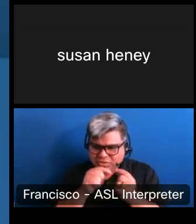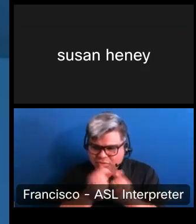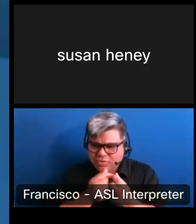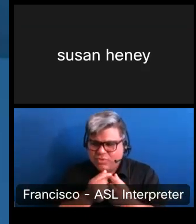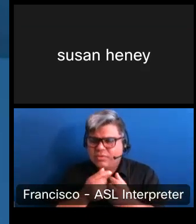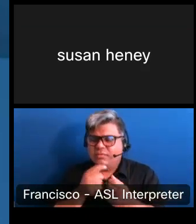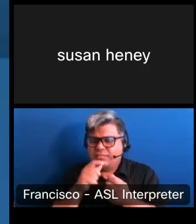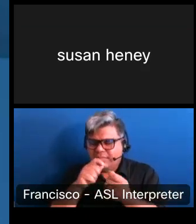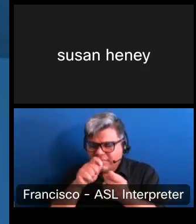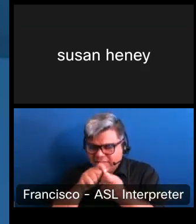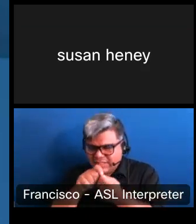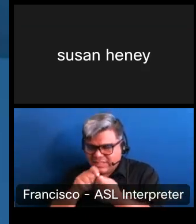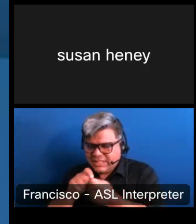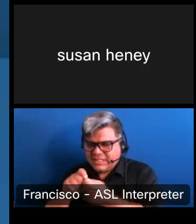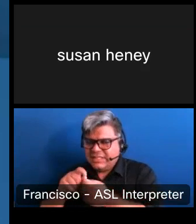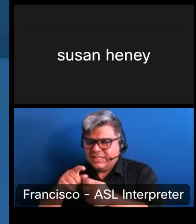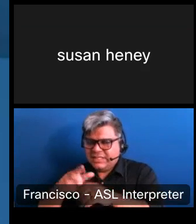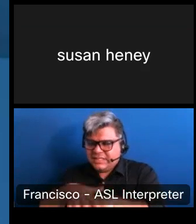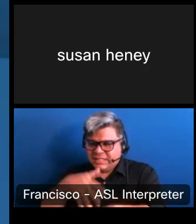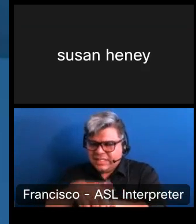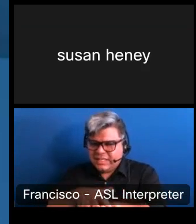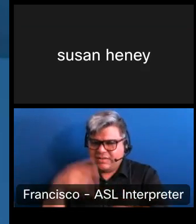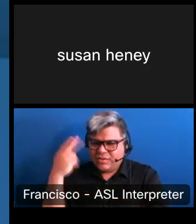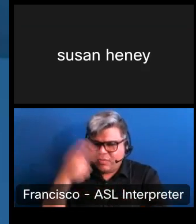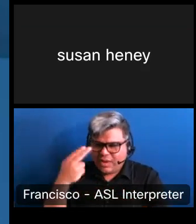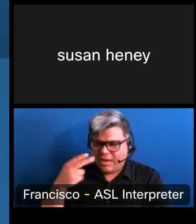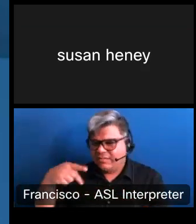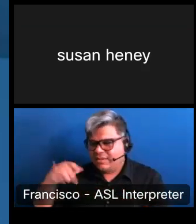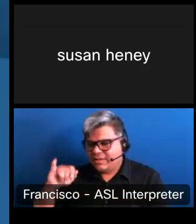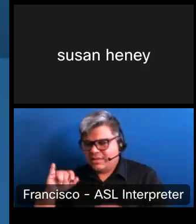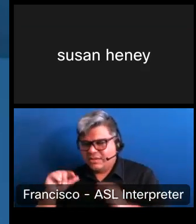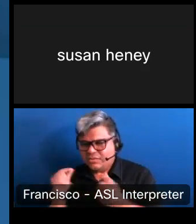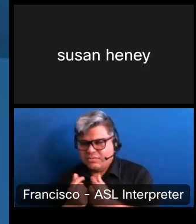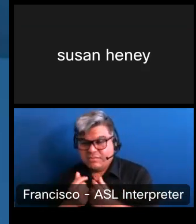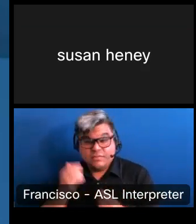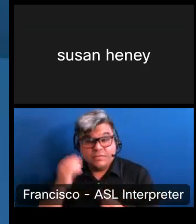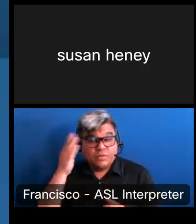Pacific Islander groups. For example, Korean alone or in any combination includes people